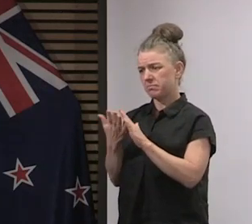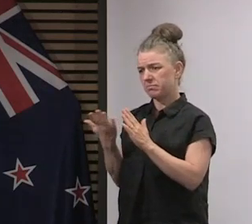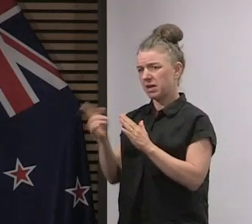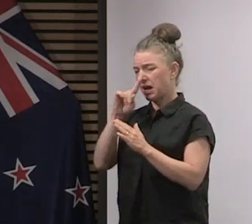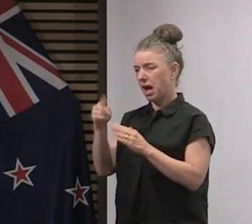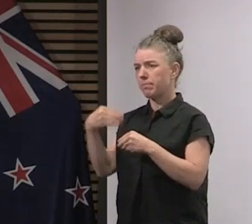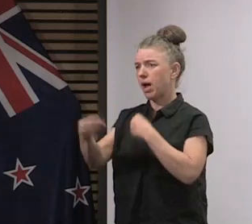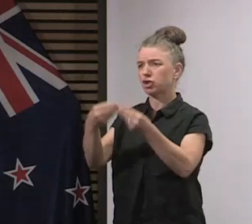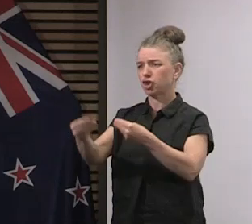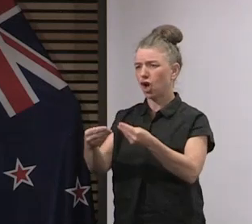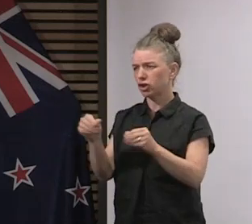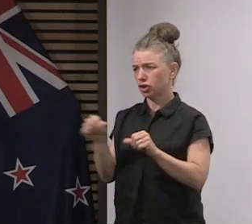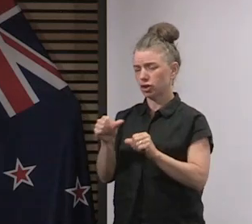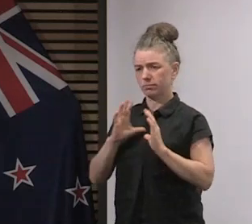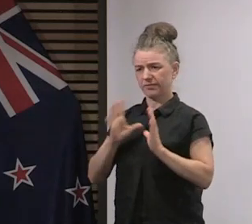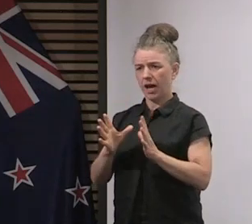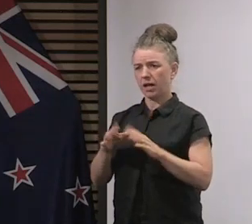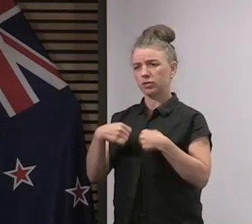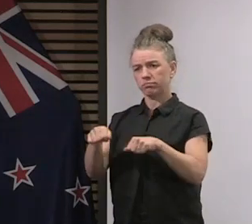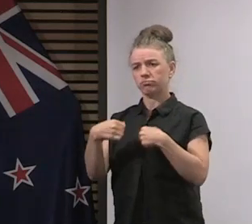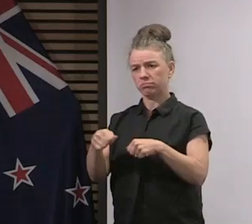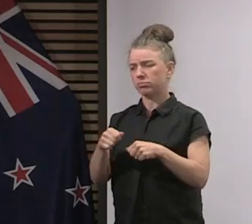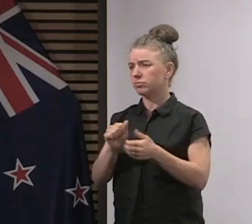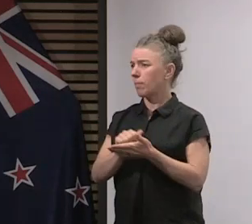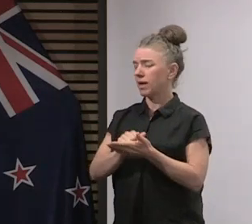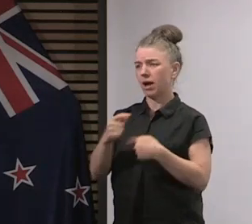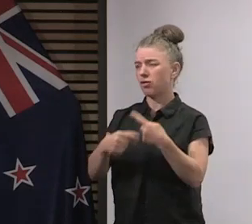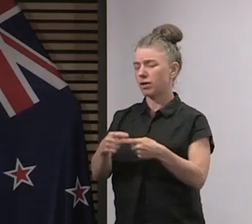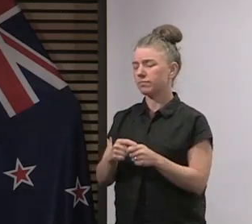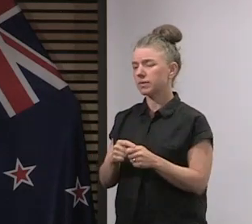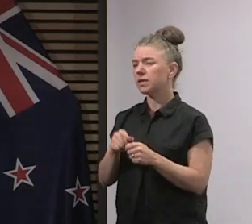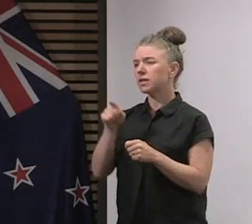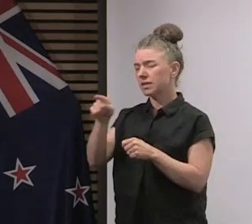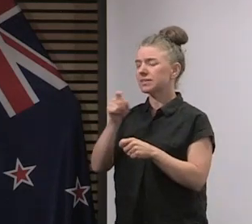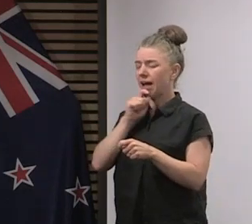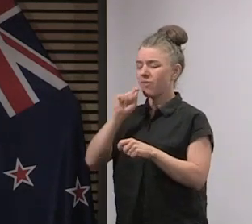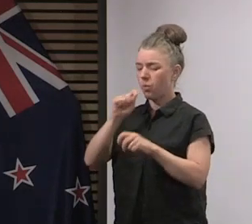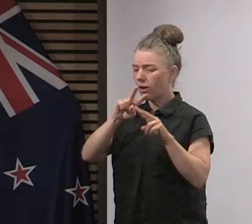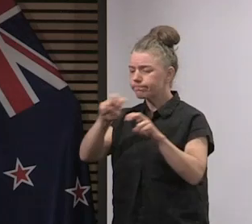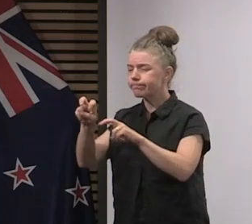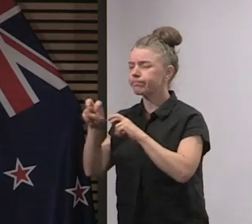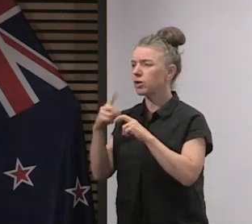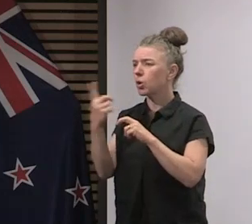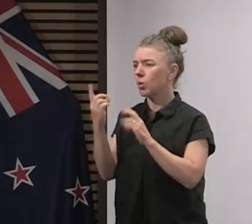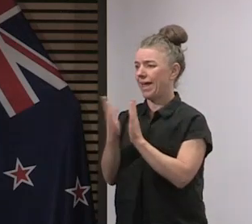if that person is now in self-isolation, which they will be, and then they won't be able to infect others. I